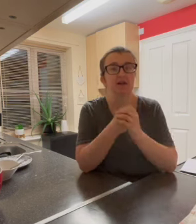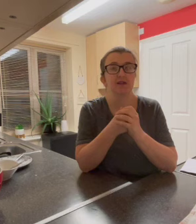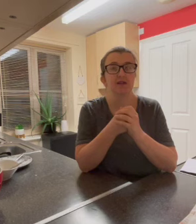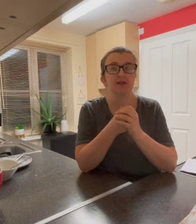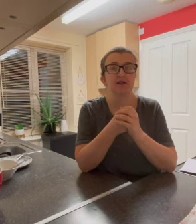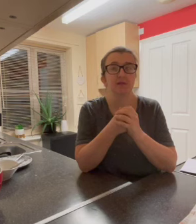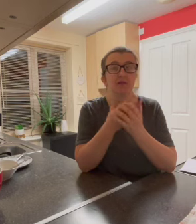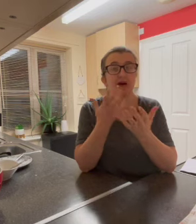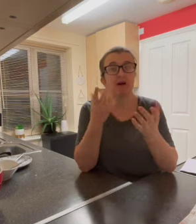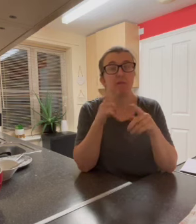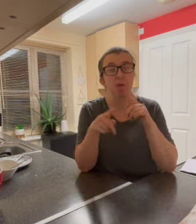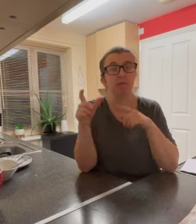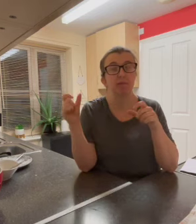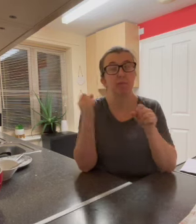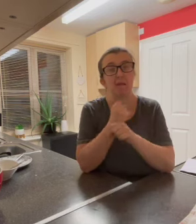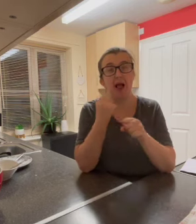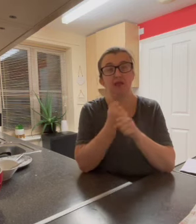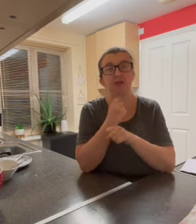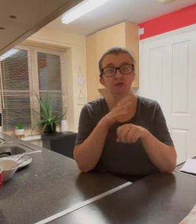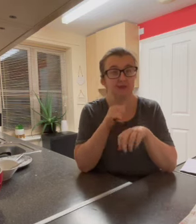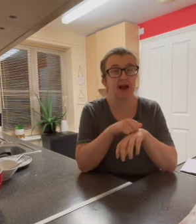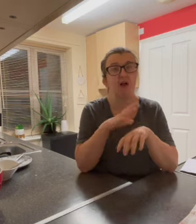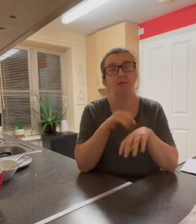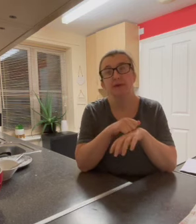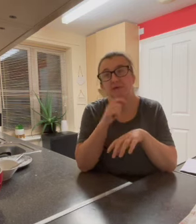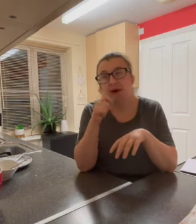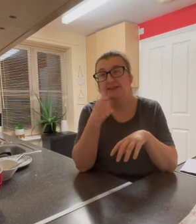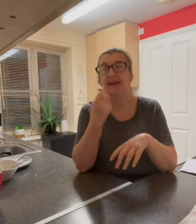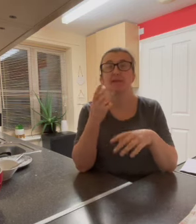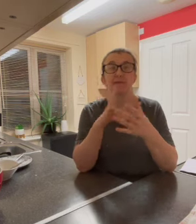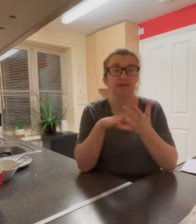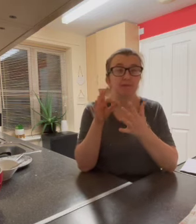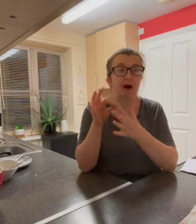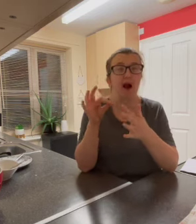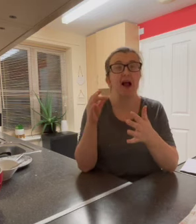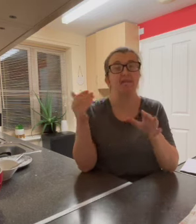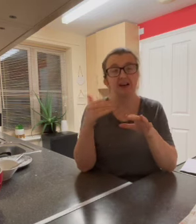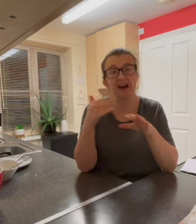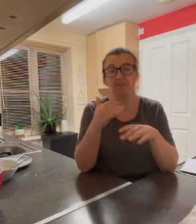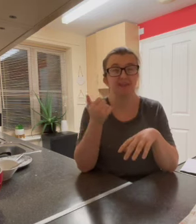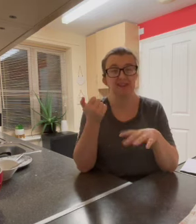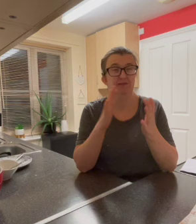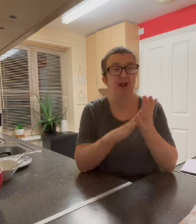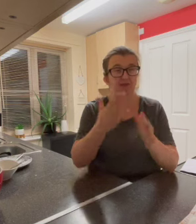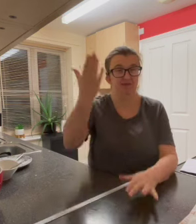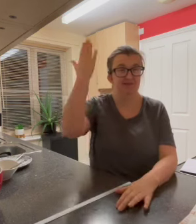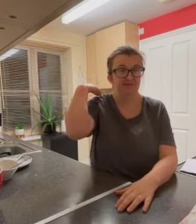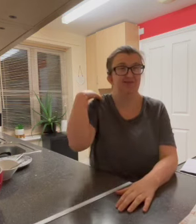But most of people would make Christmas cake, pudding and mince pie filling 6 month before Christmas...